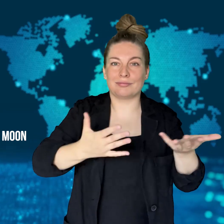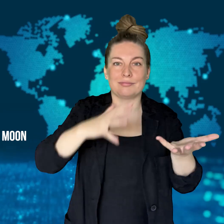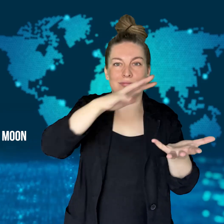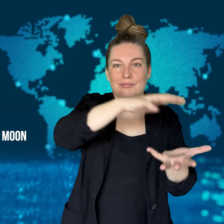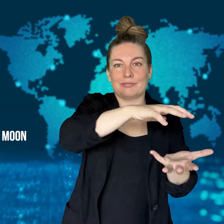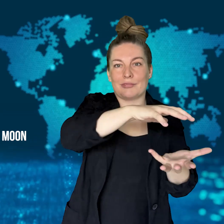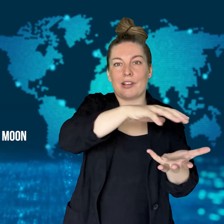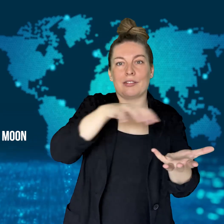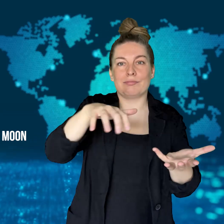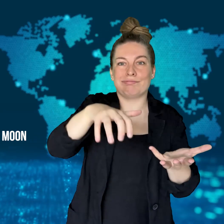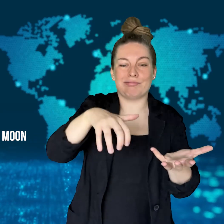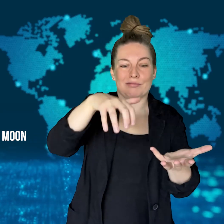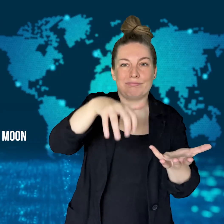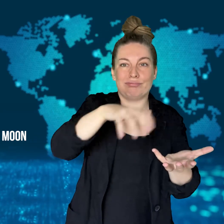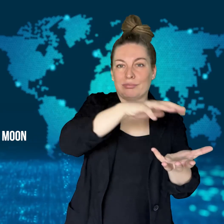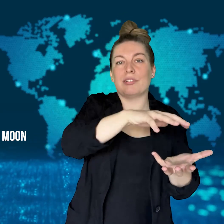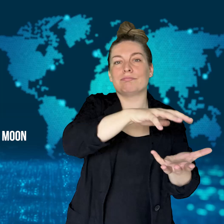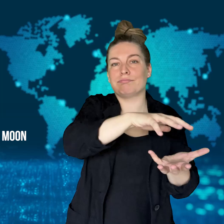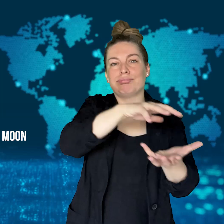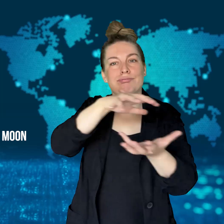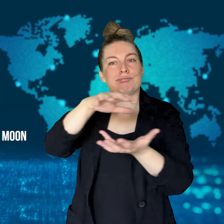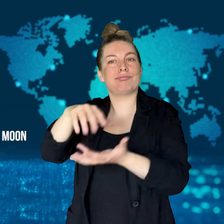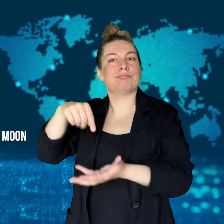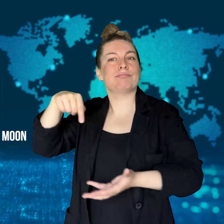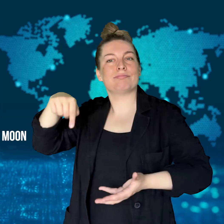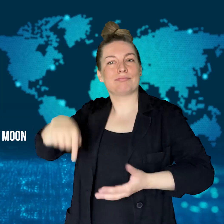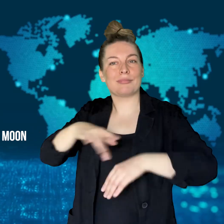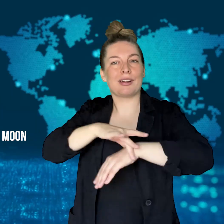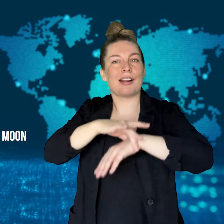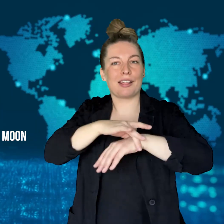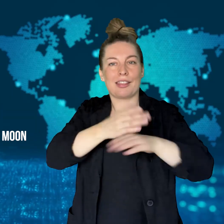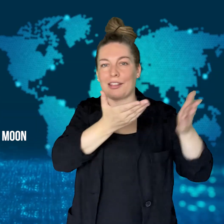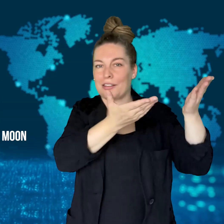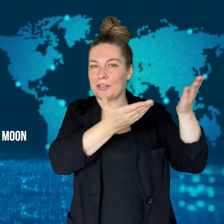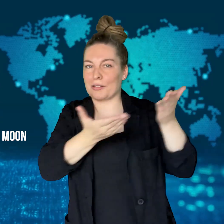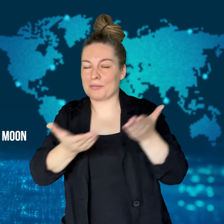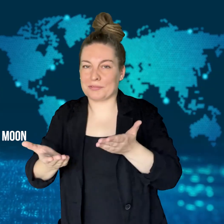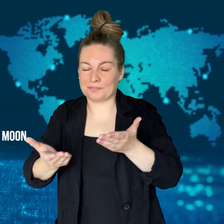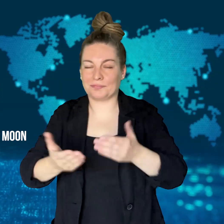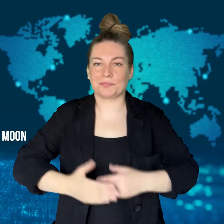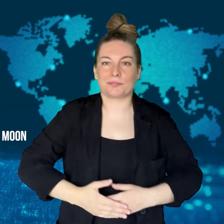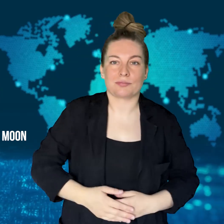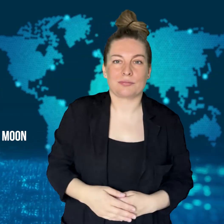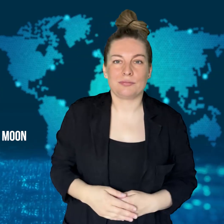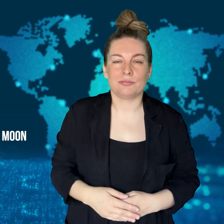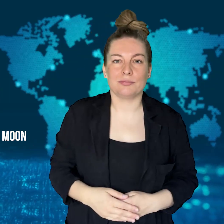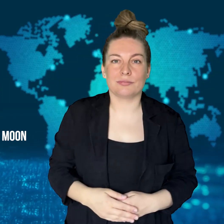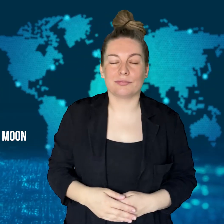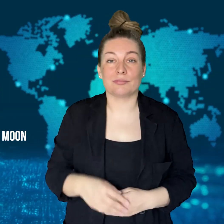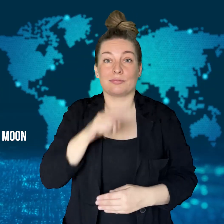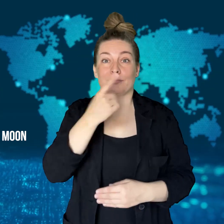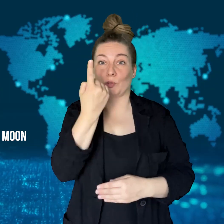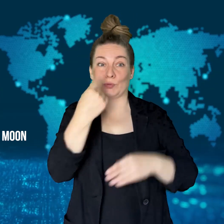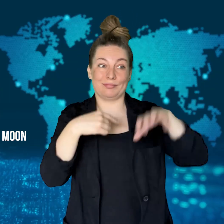The spacecraft will study that part of the Moon,